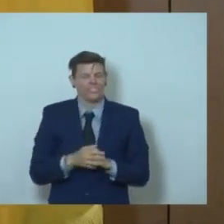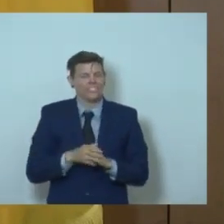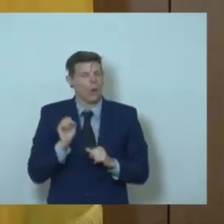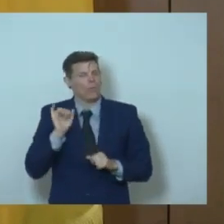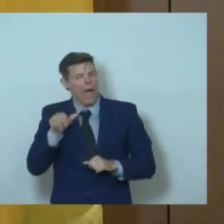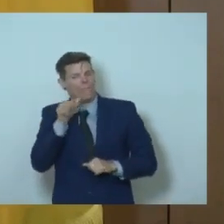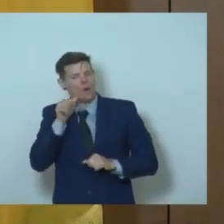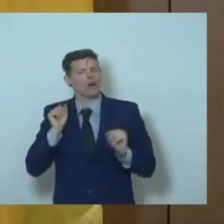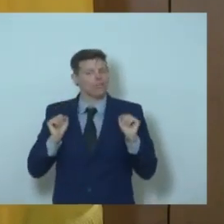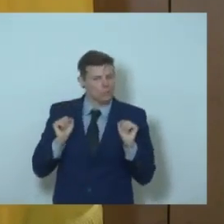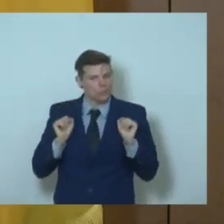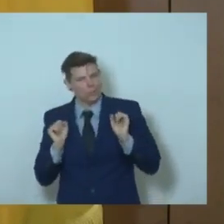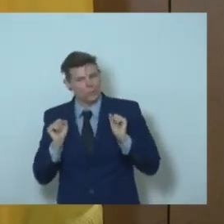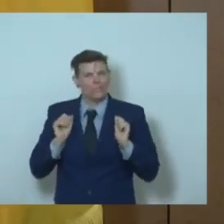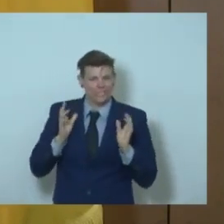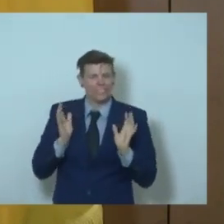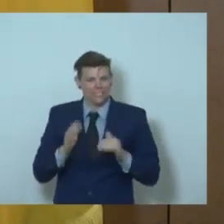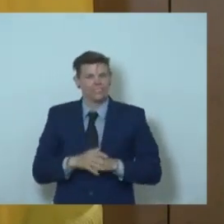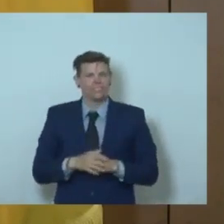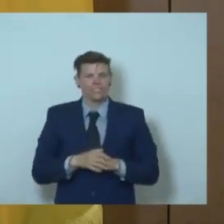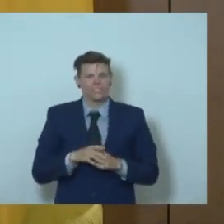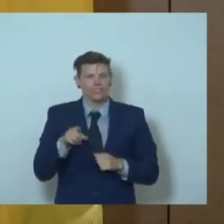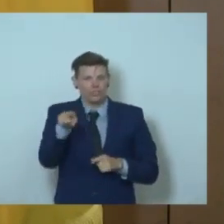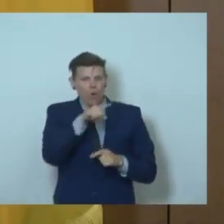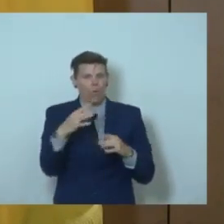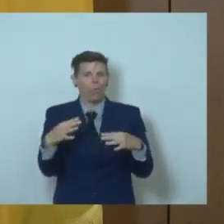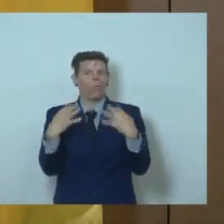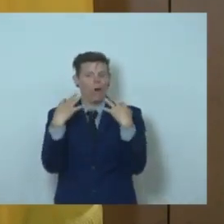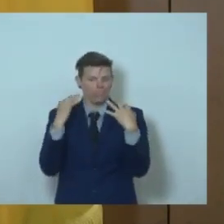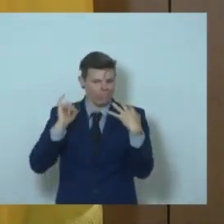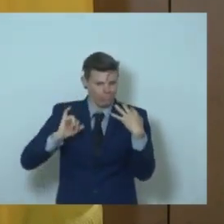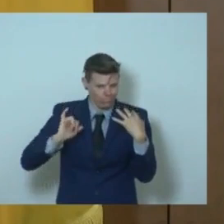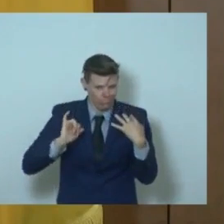I’VE A DIFFERENT DYNAMIC ABOUT HOW PEOPLE INTERACT AND BEHAVE IN BARS.